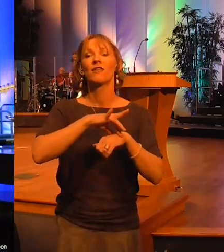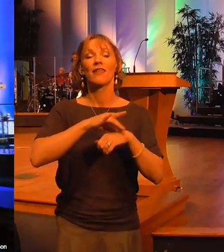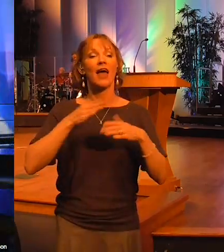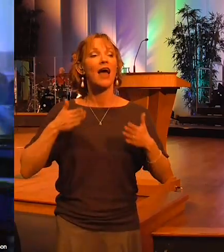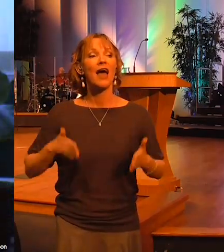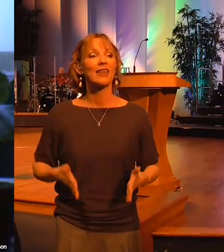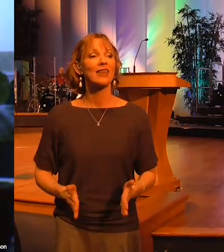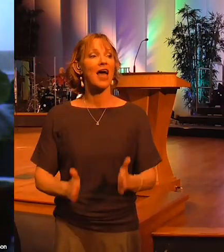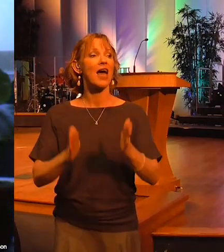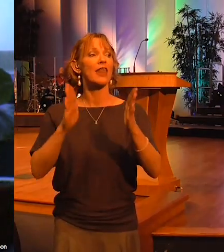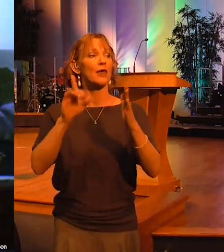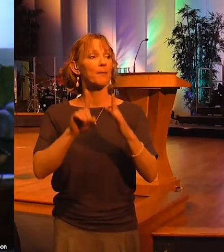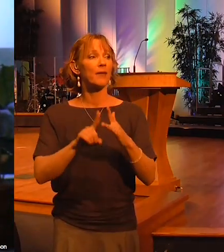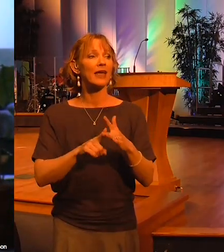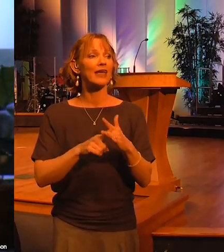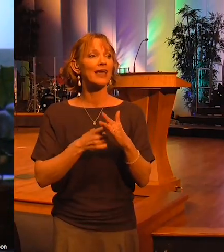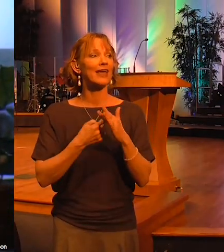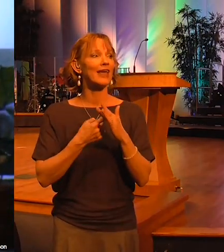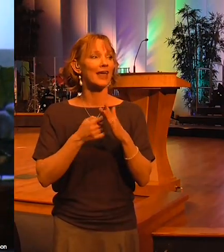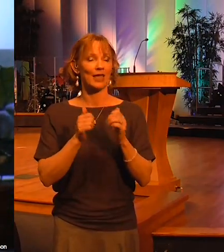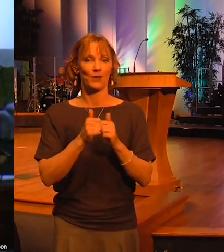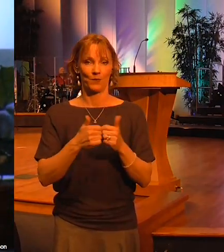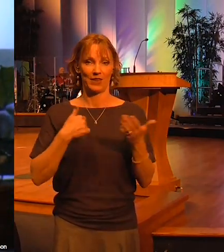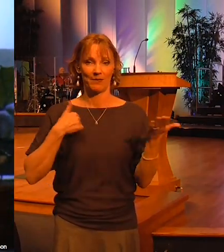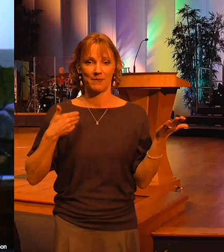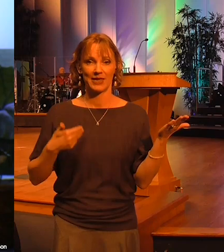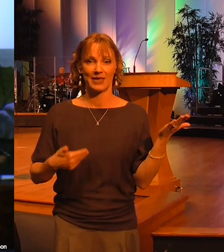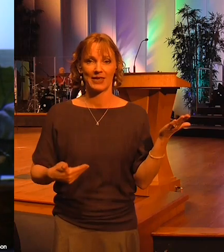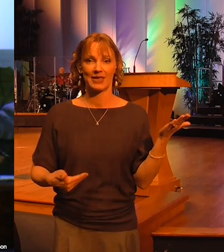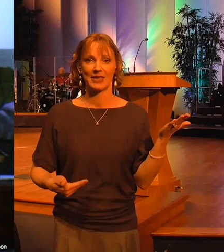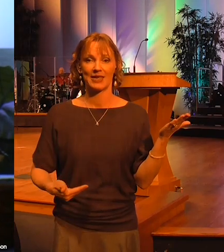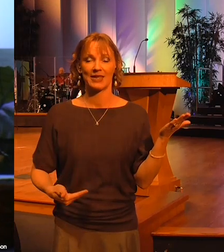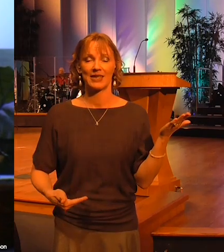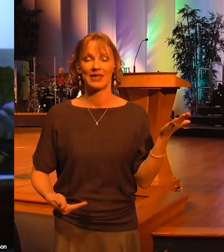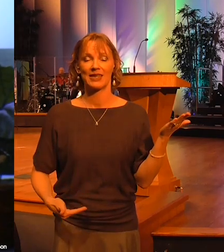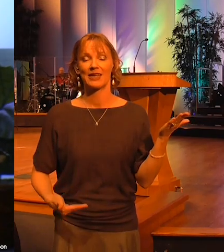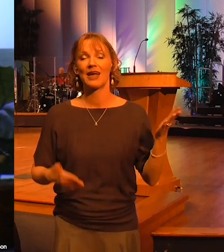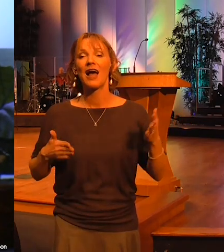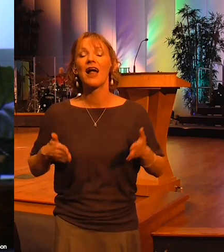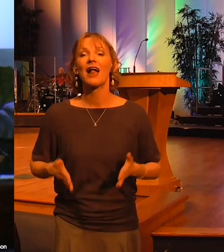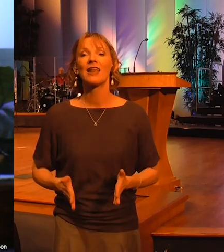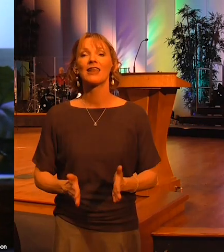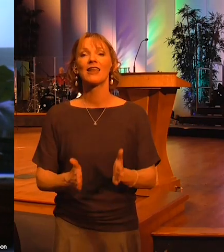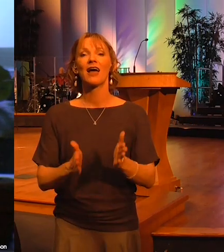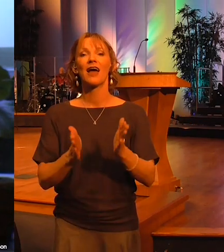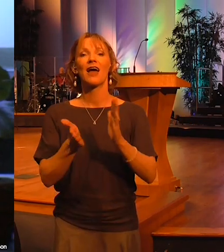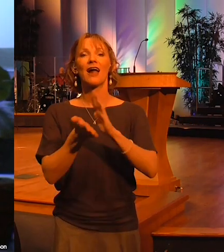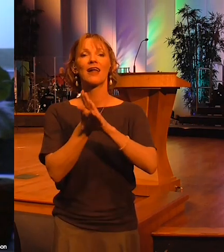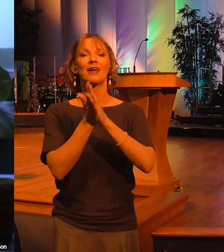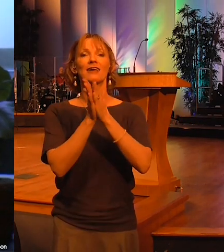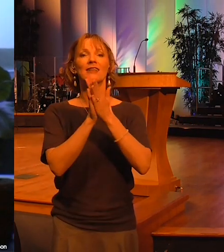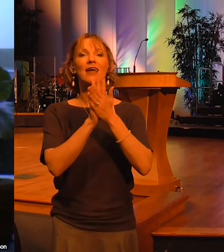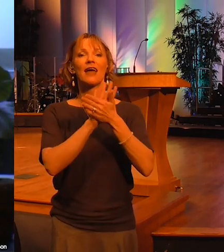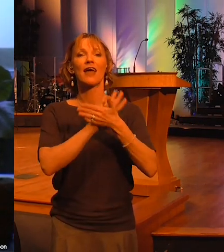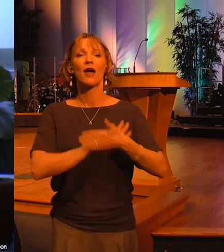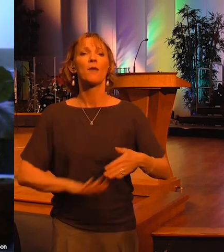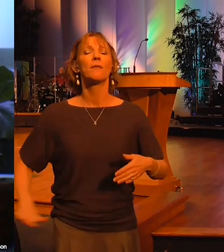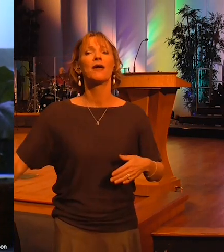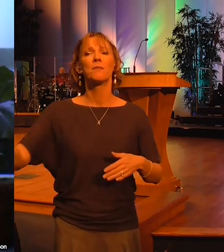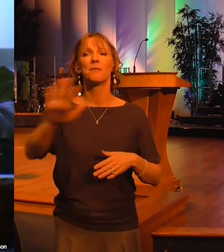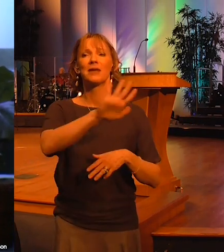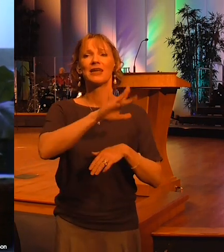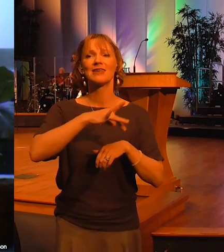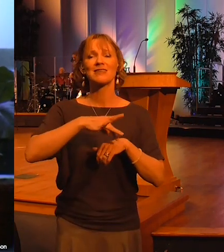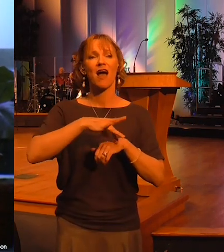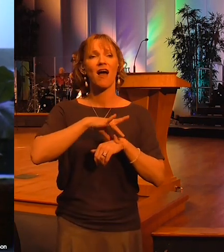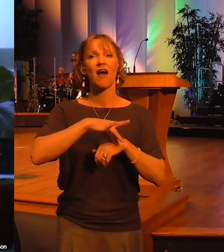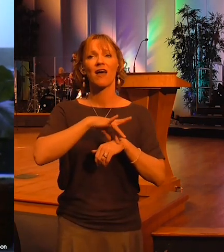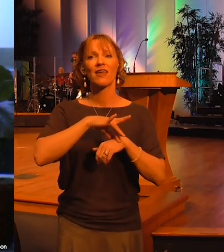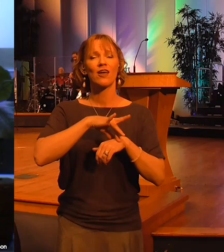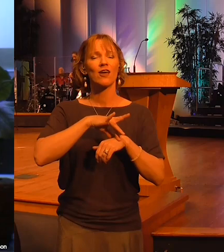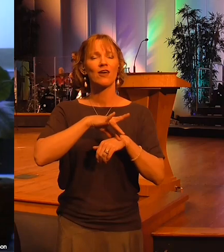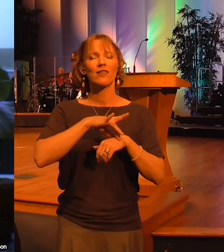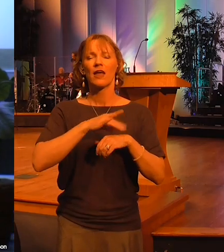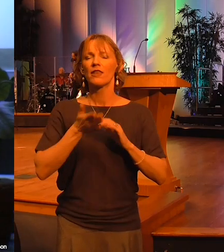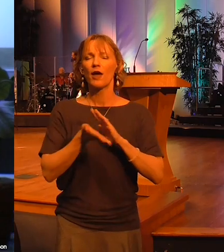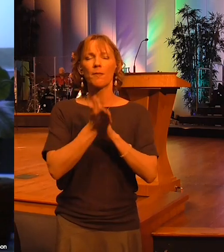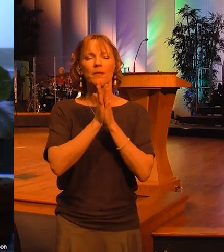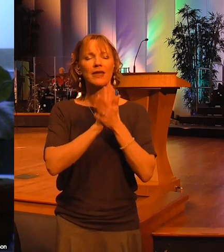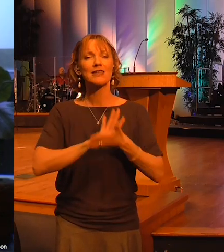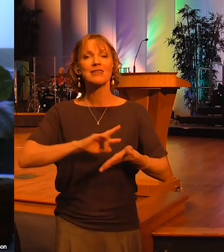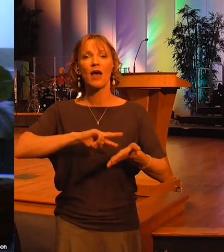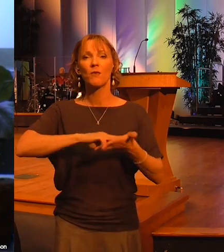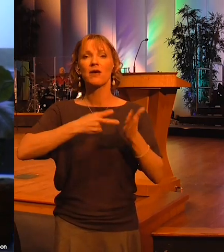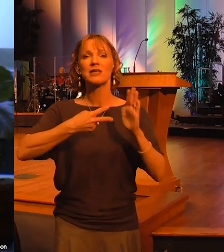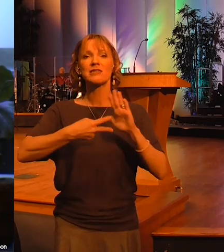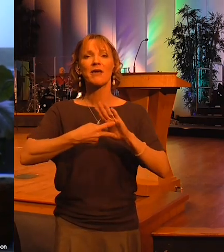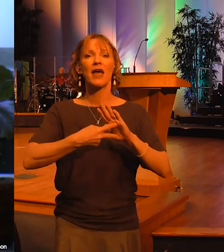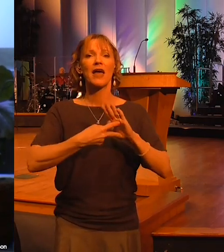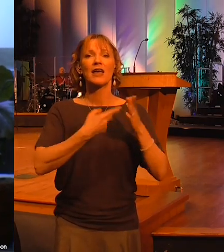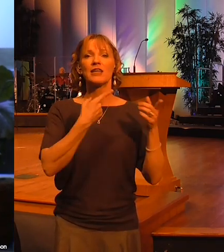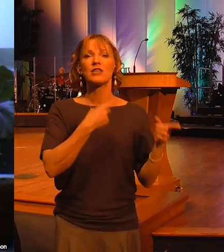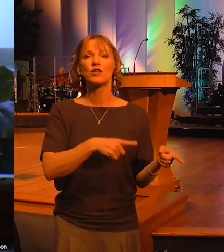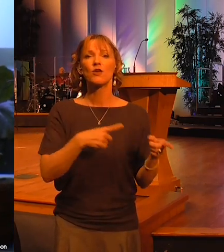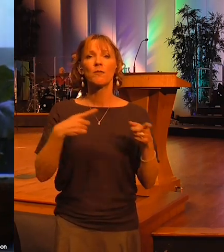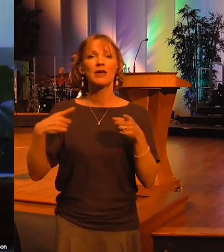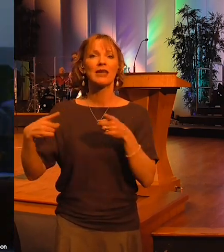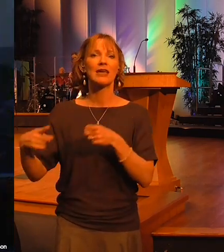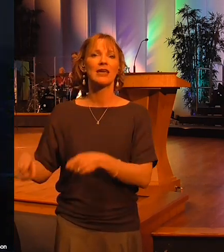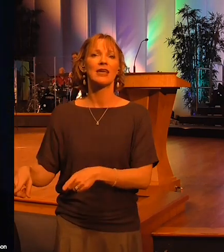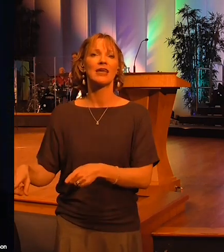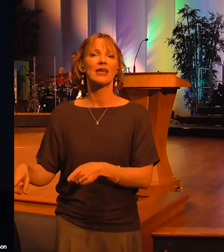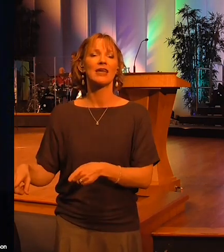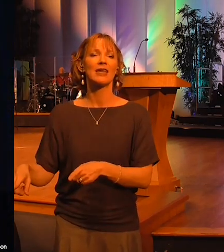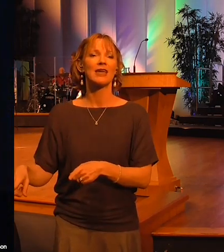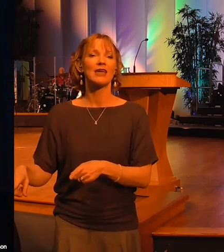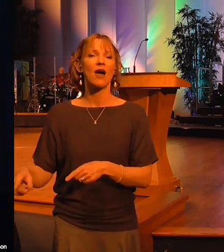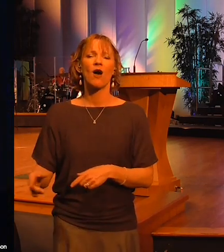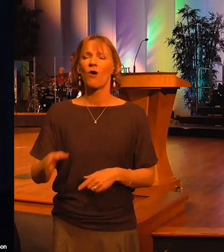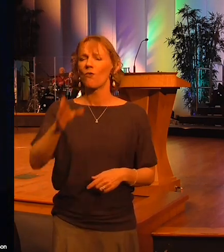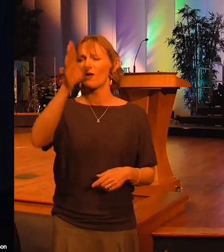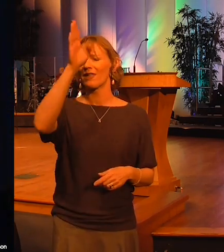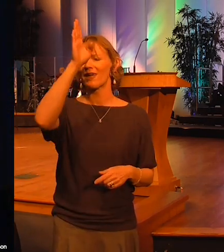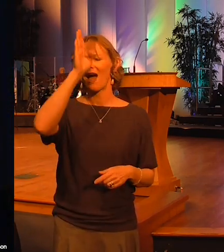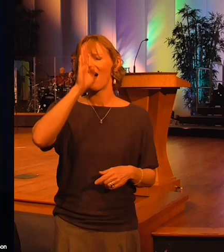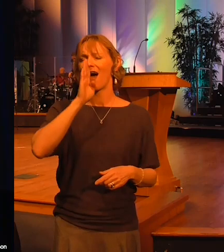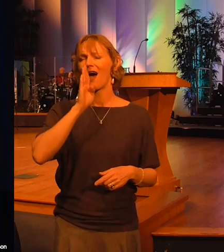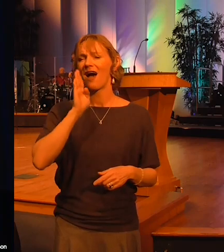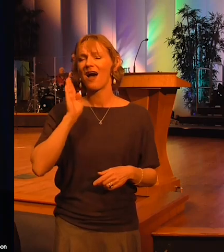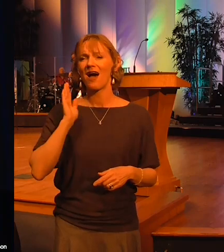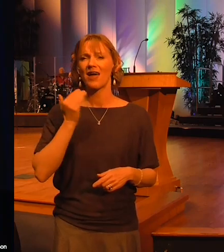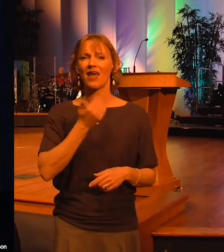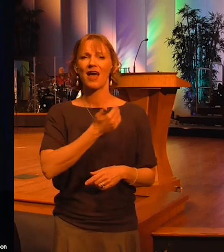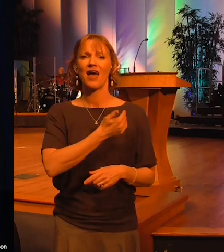and let it begin with me let everything be on earth the peace that was meant to be with all